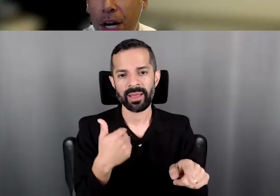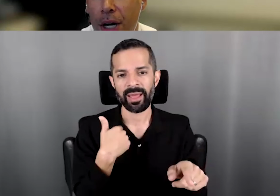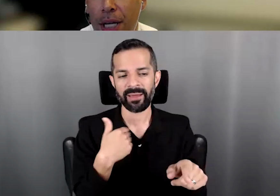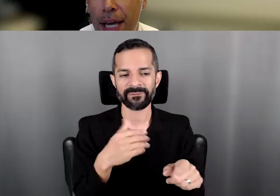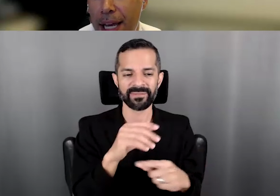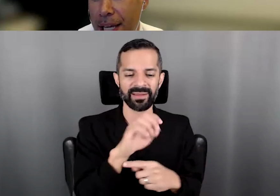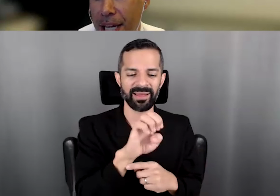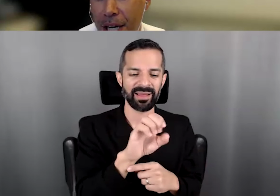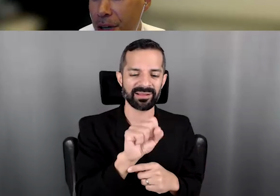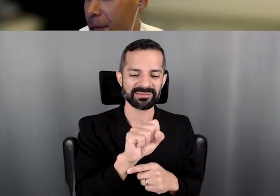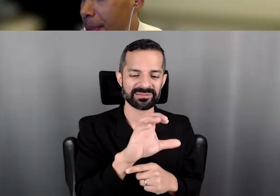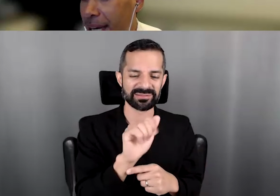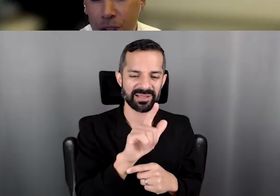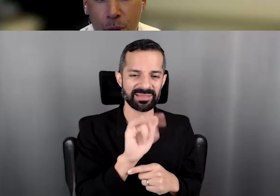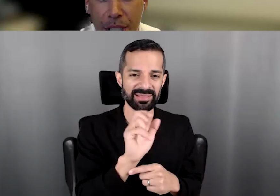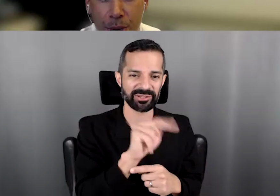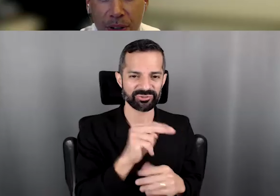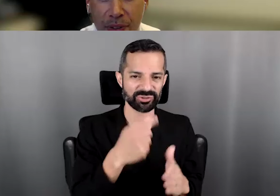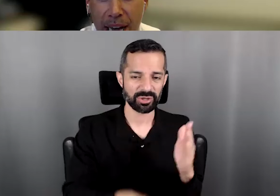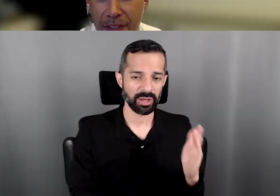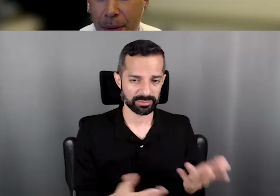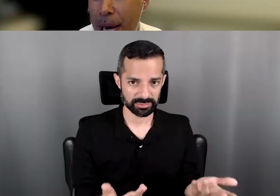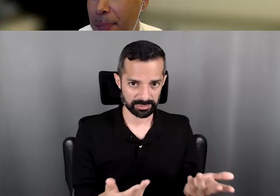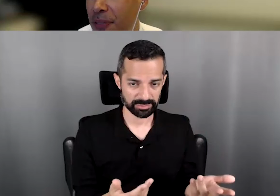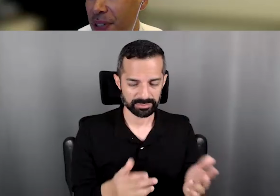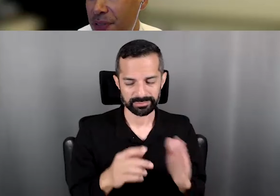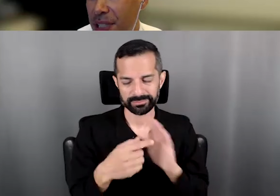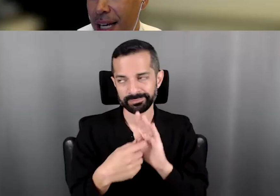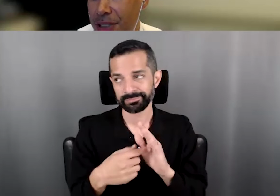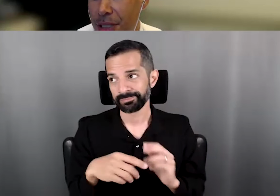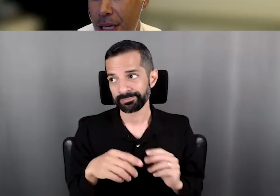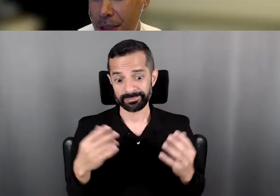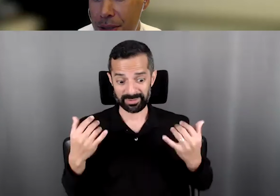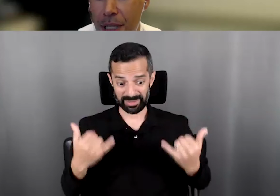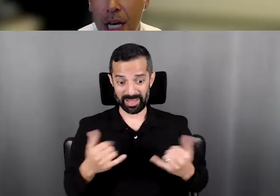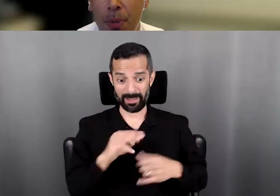where hey here in May 2025 it might be $50,000.